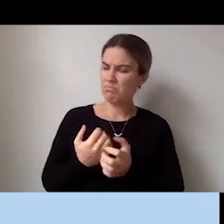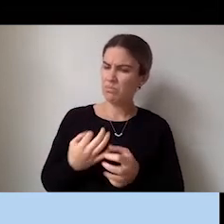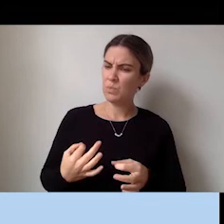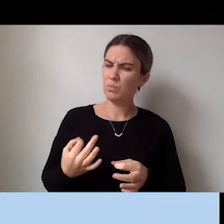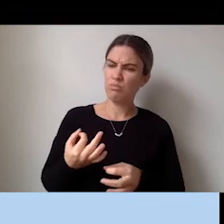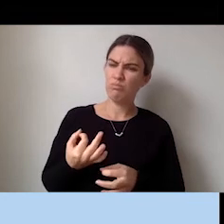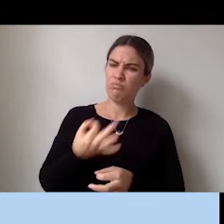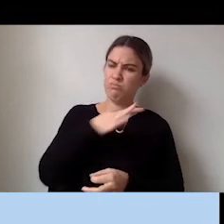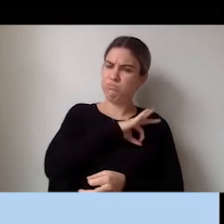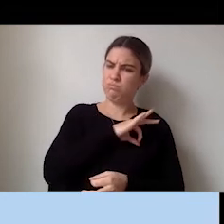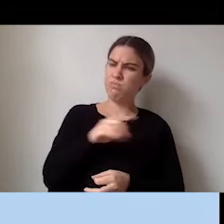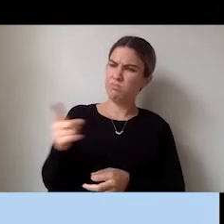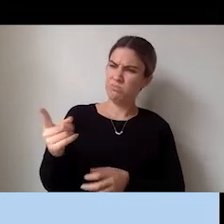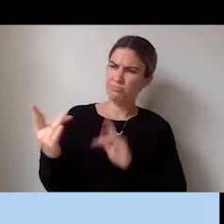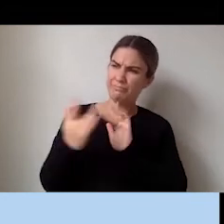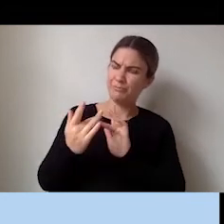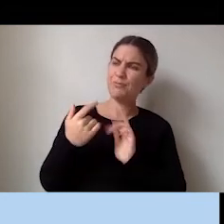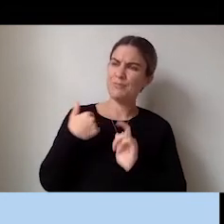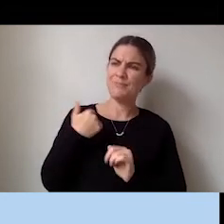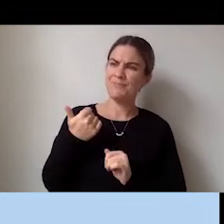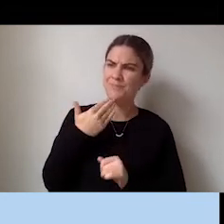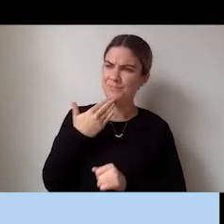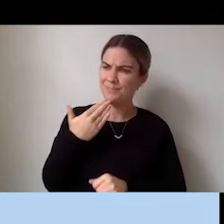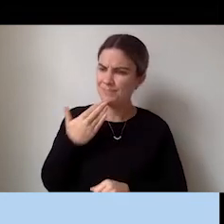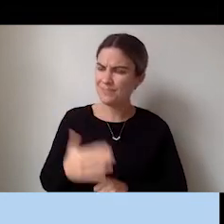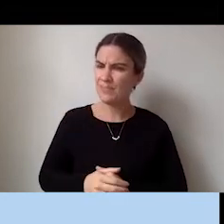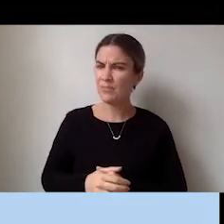by their contact with me? And what is it that - in me - that they -